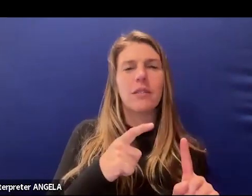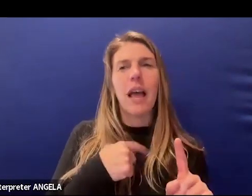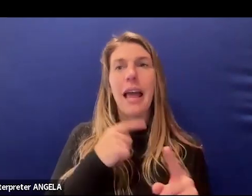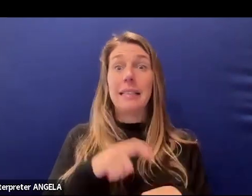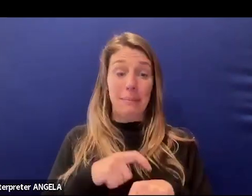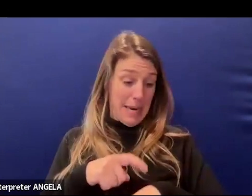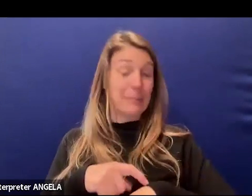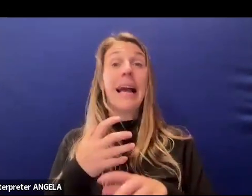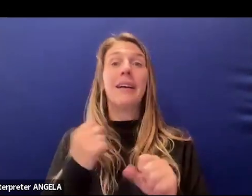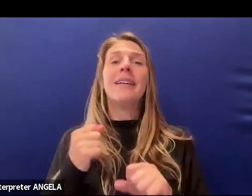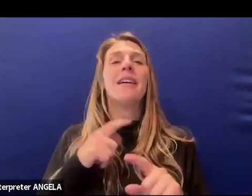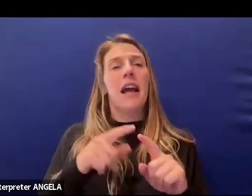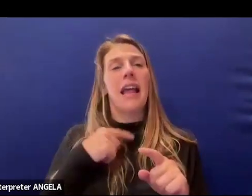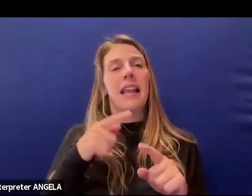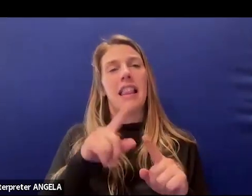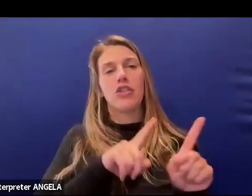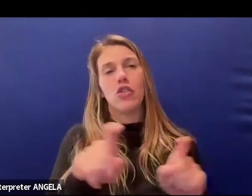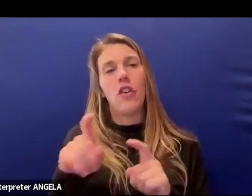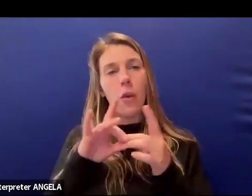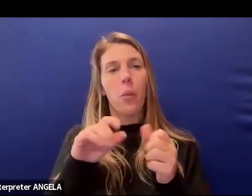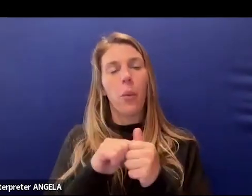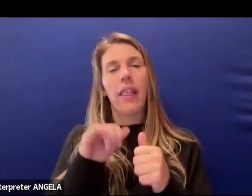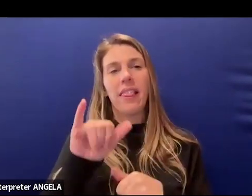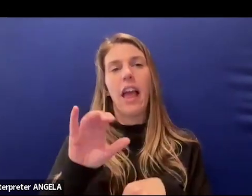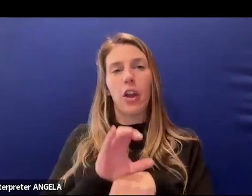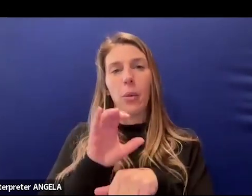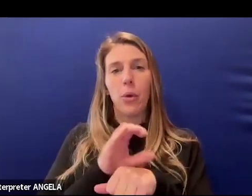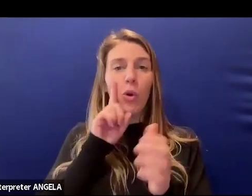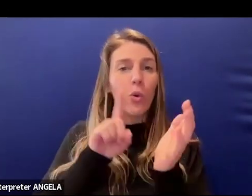I probably got to speed up my time. The Taulbee Survey, which is conducted by the Computing Research Association,